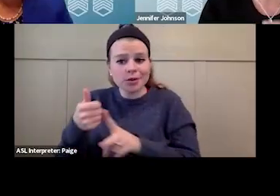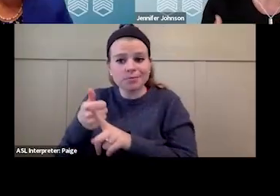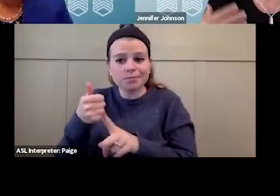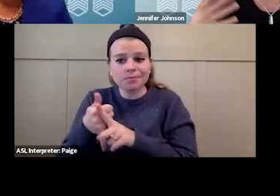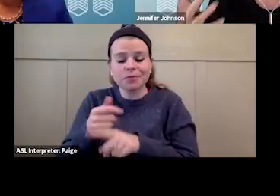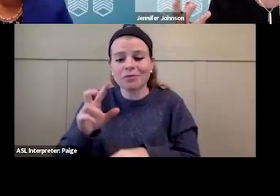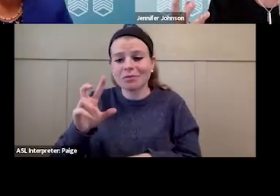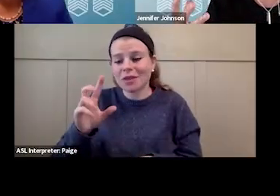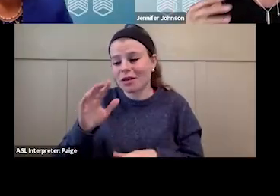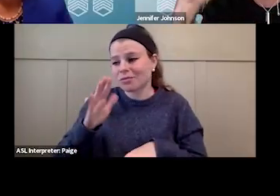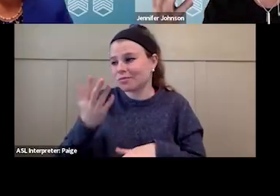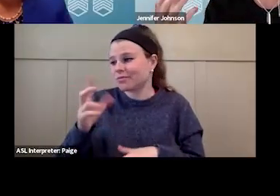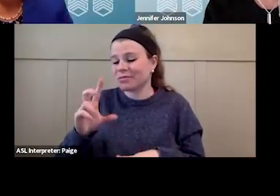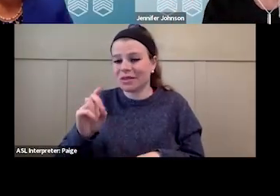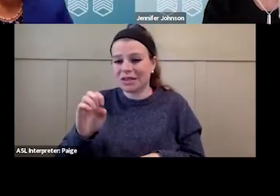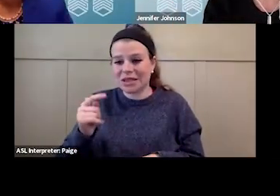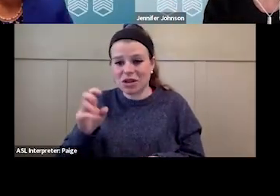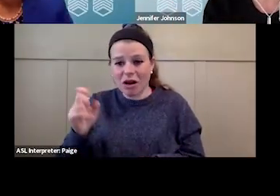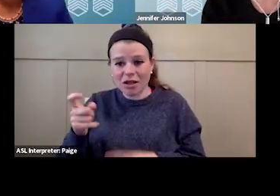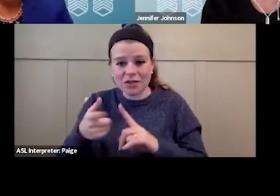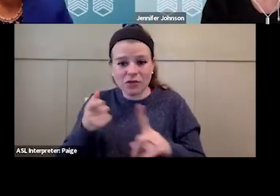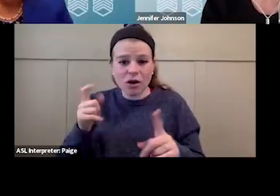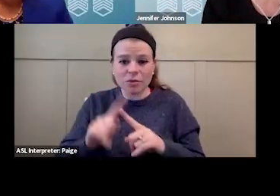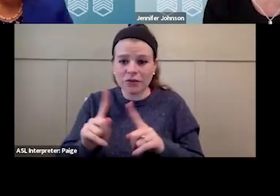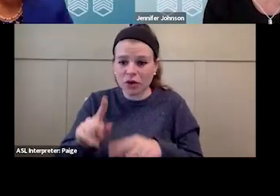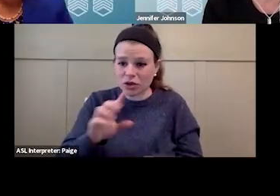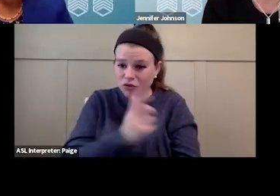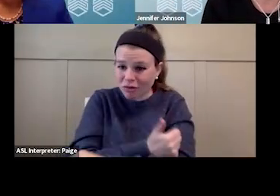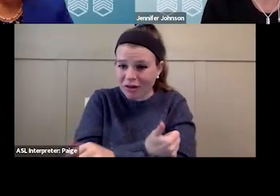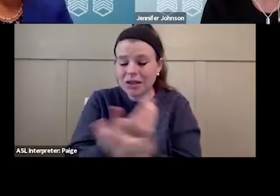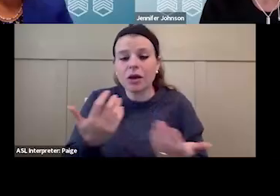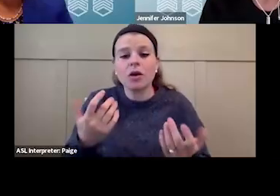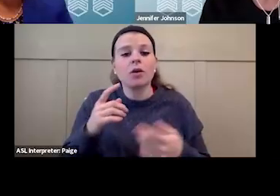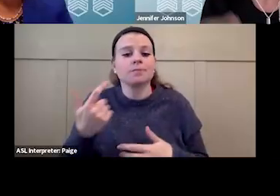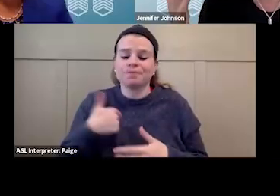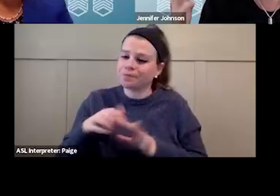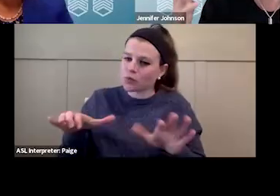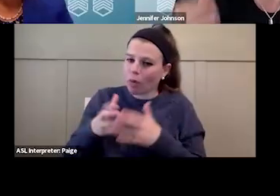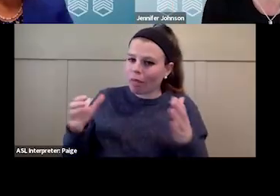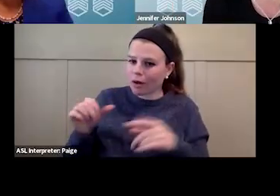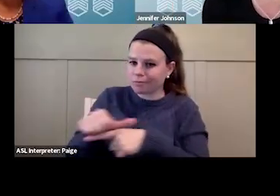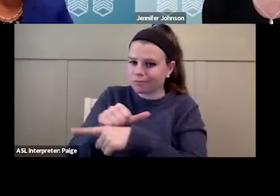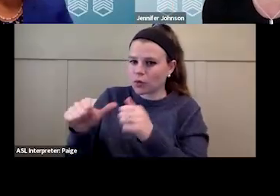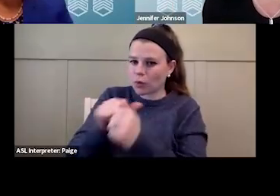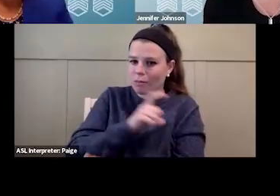When, when we meet someone who's in a mental health crisis, I, I do a lot of training with police, we have no idea what's going on.